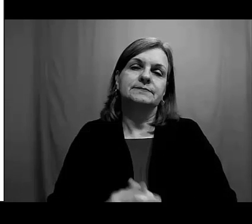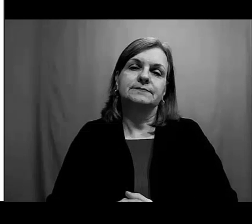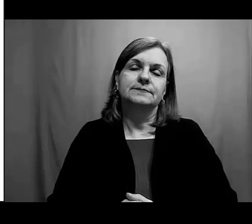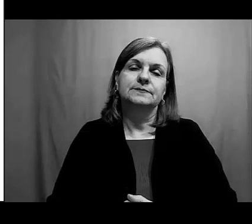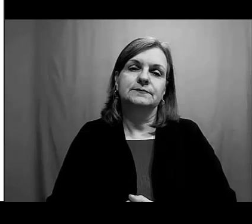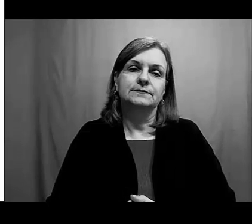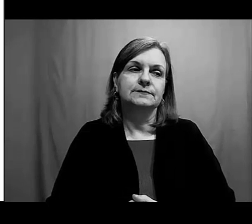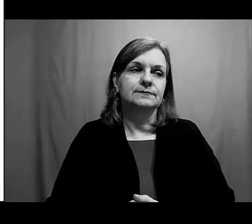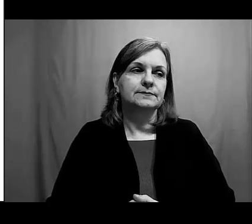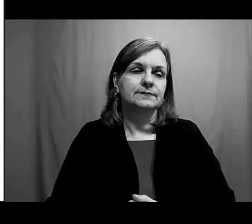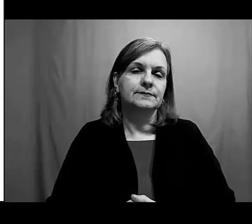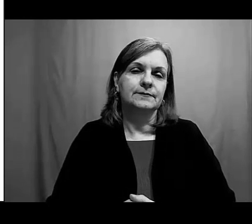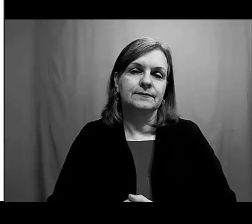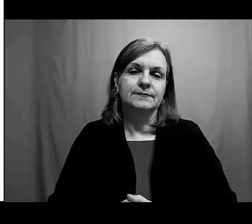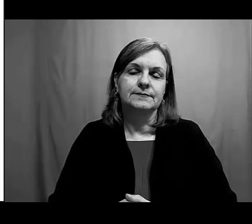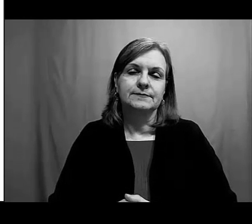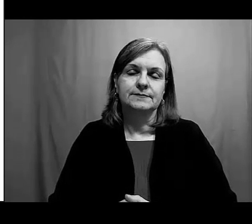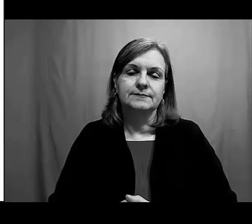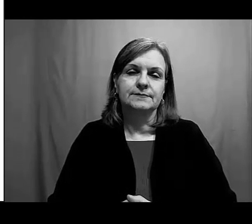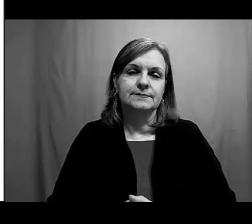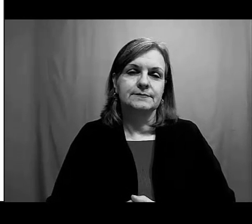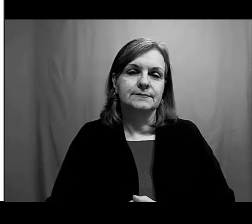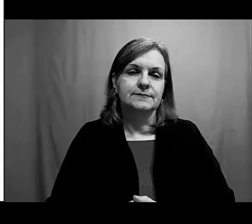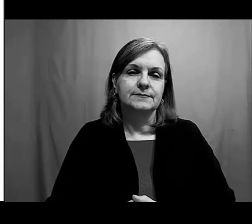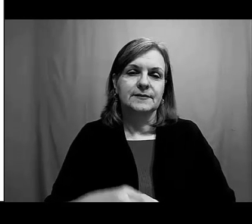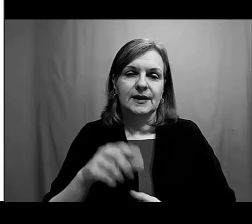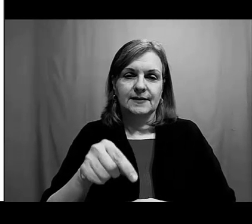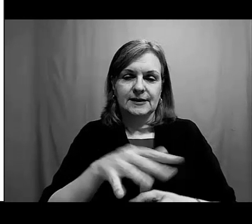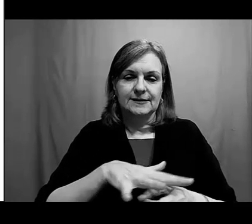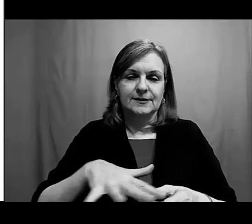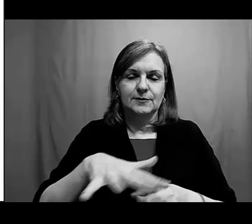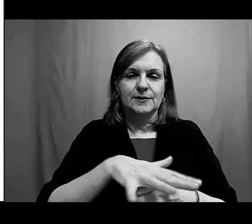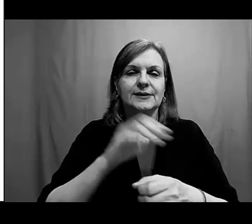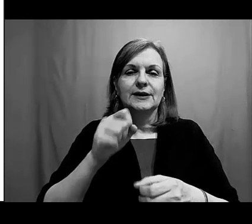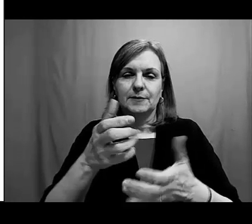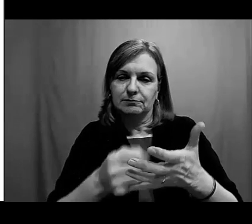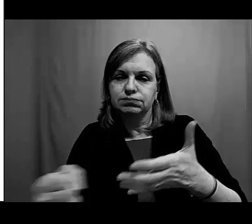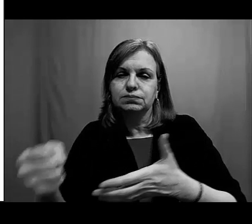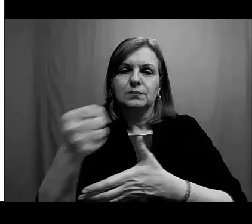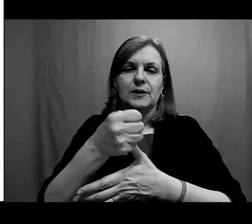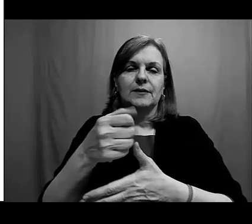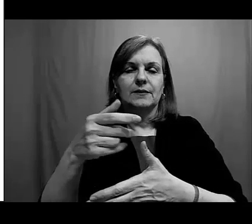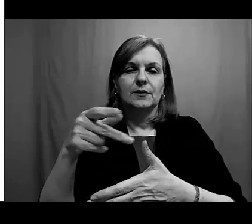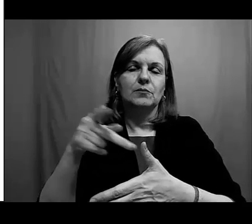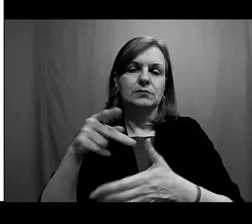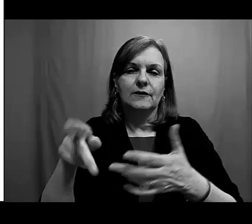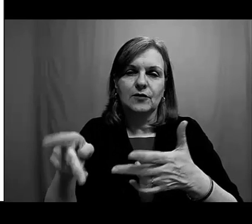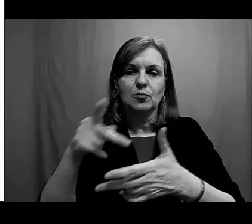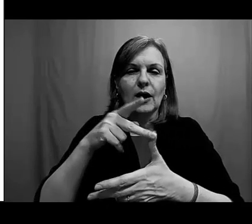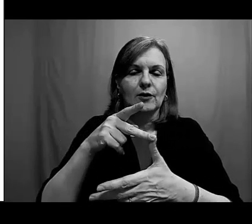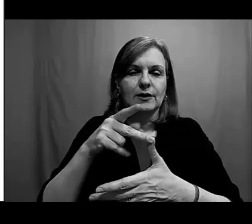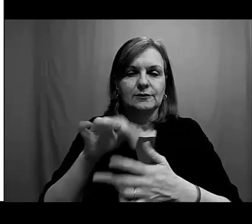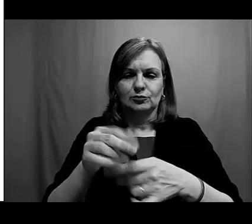these are spaces that need to be high on our list of priorities for maintaining